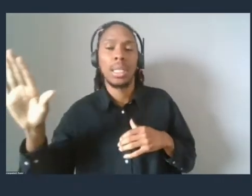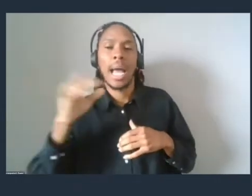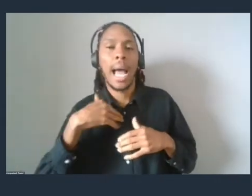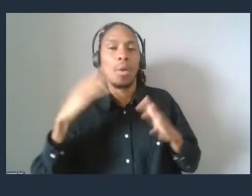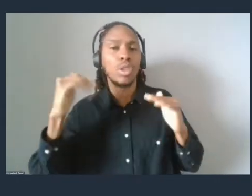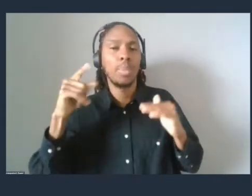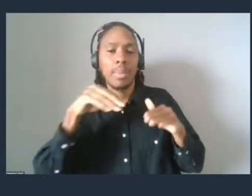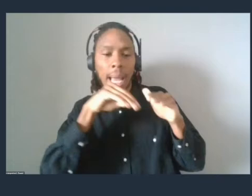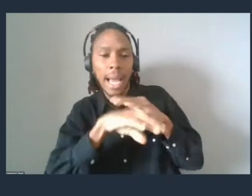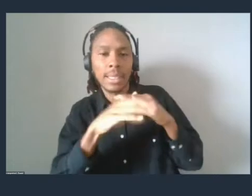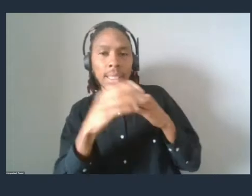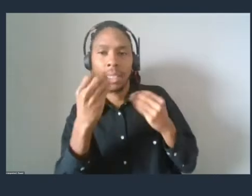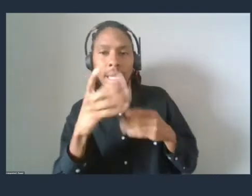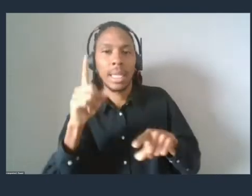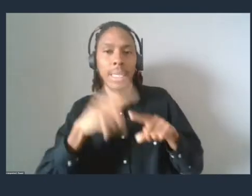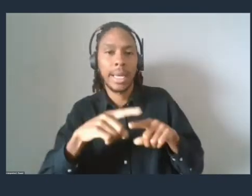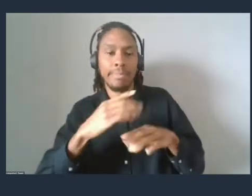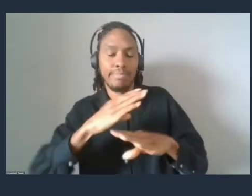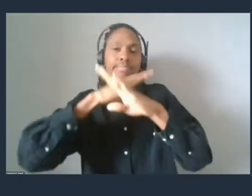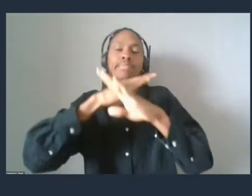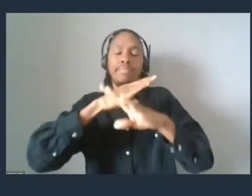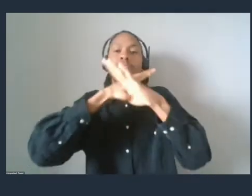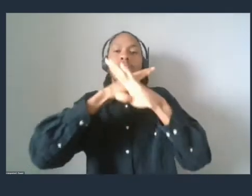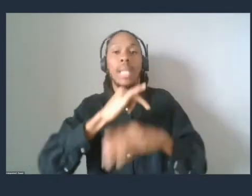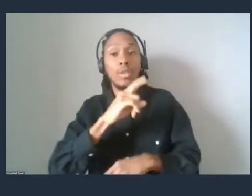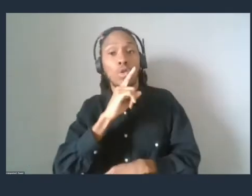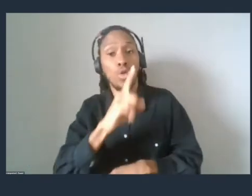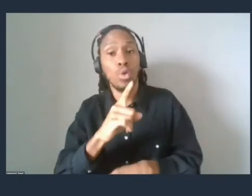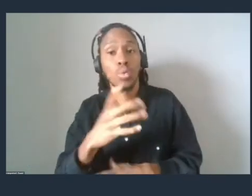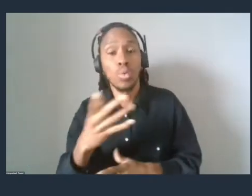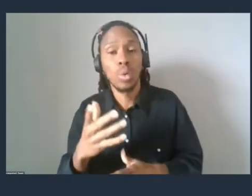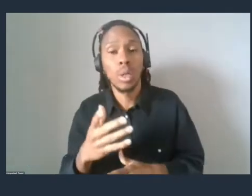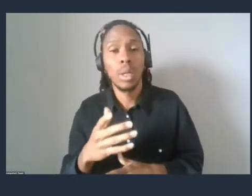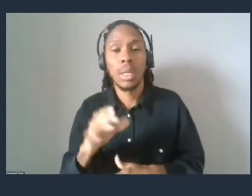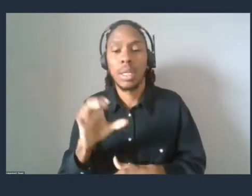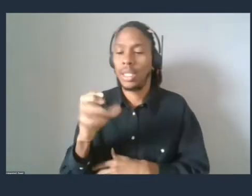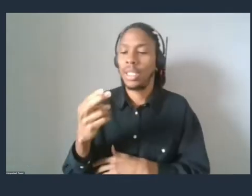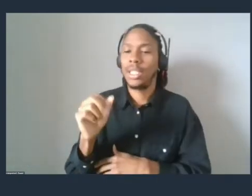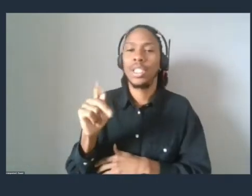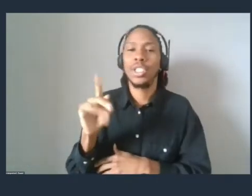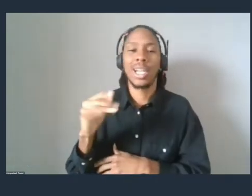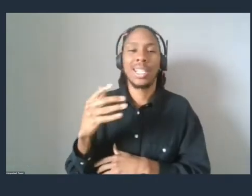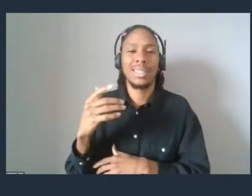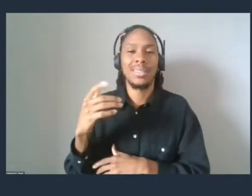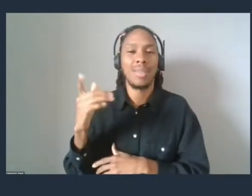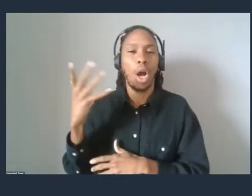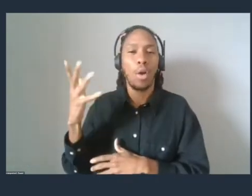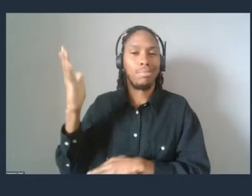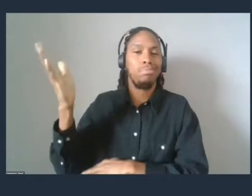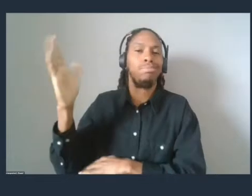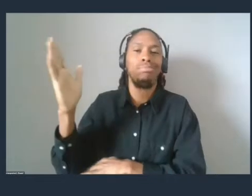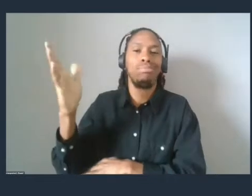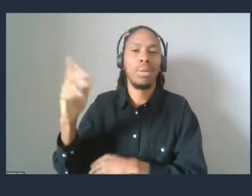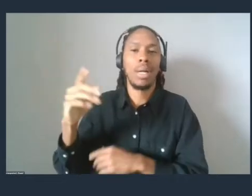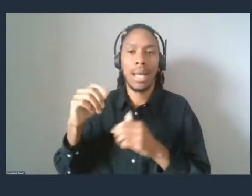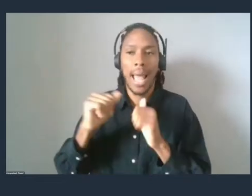have no way to access the data, which is true by default, and Shakhi talked about a lot of ways in which to do that.